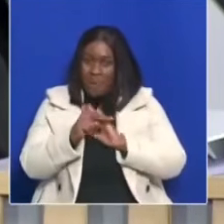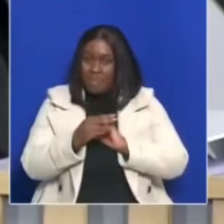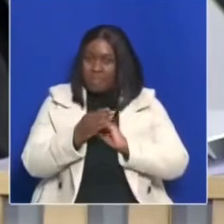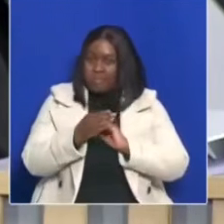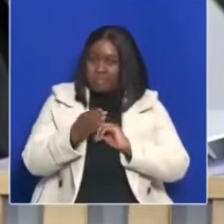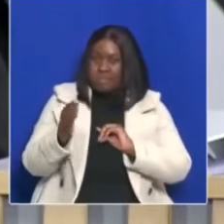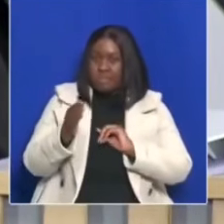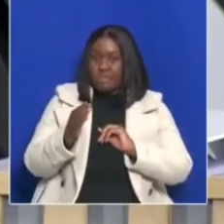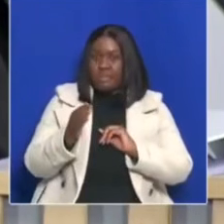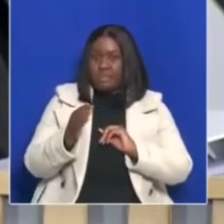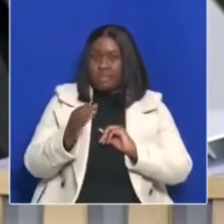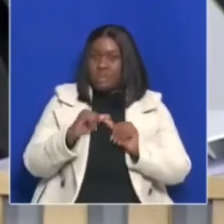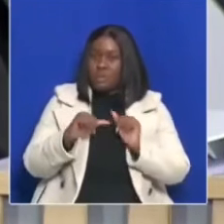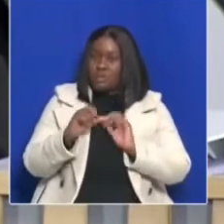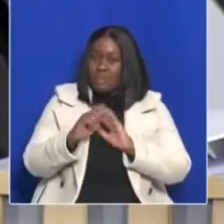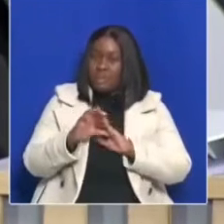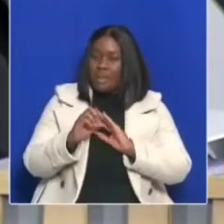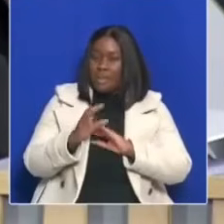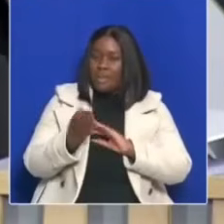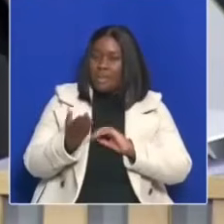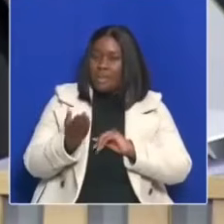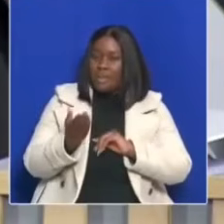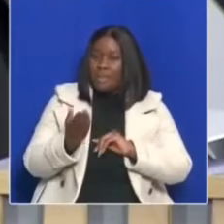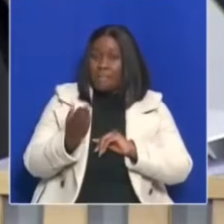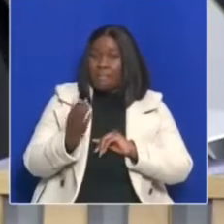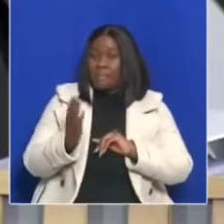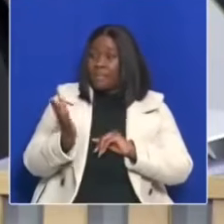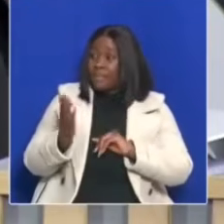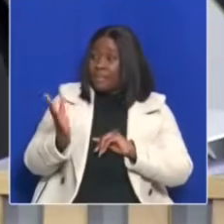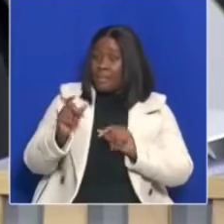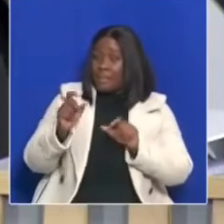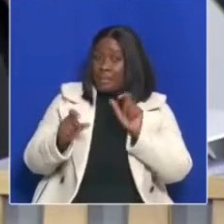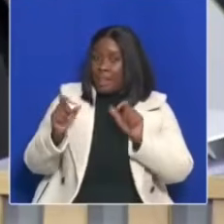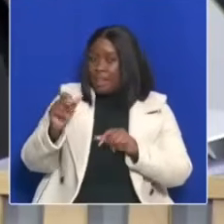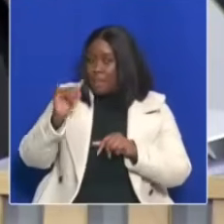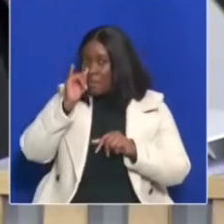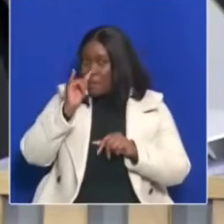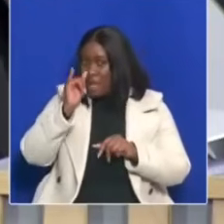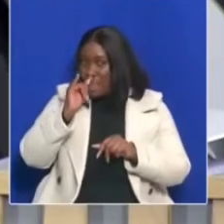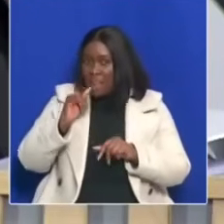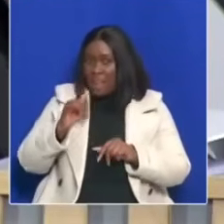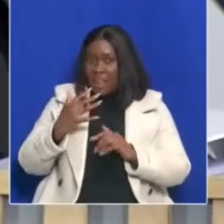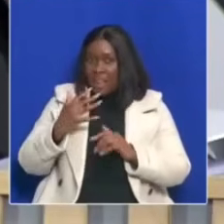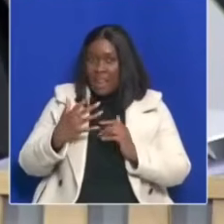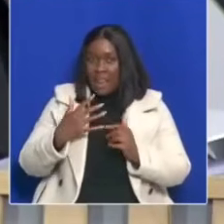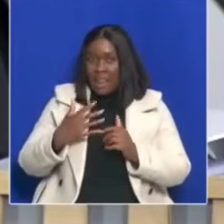uh criminals that are there carrying eye uh powered rifles and so forth u